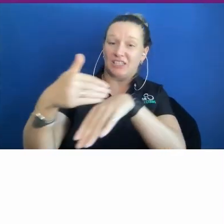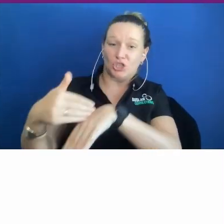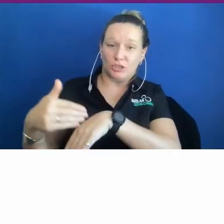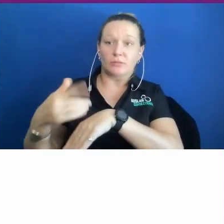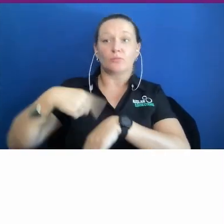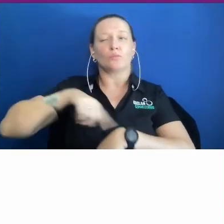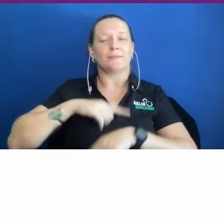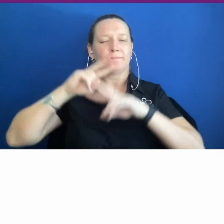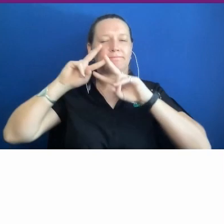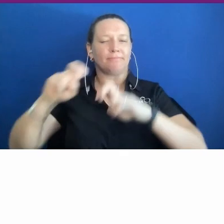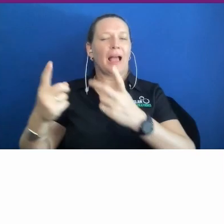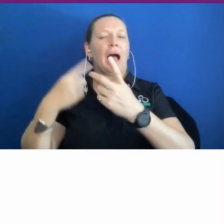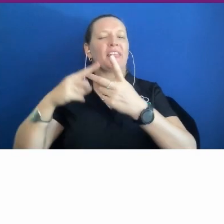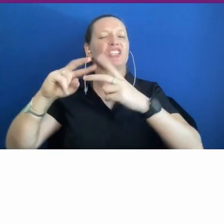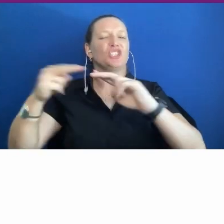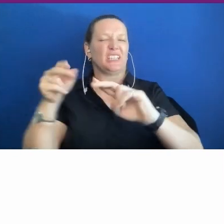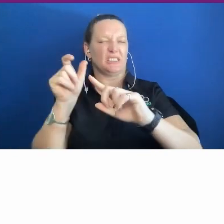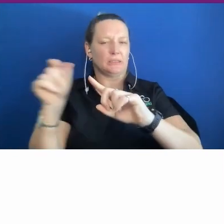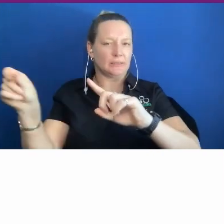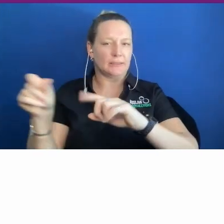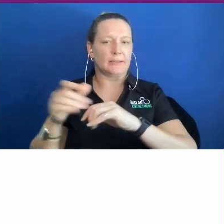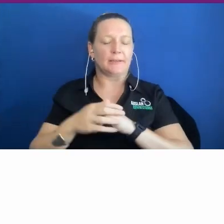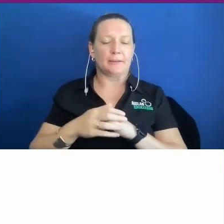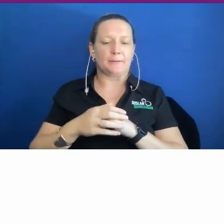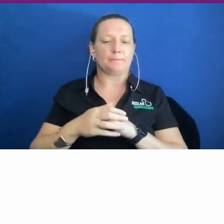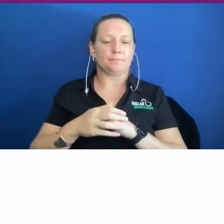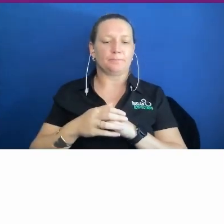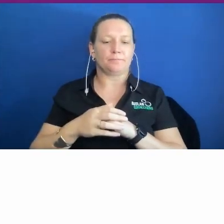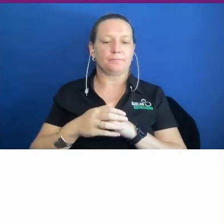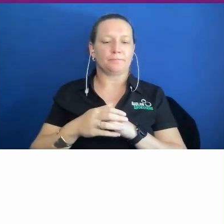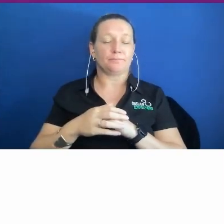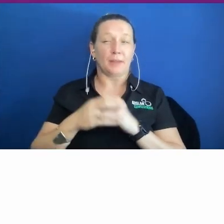this profile of many non-verbal communicators was not always the